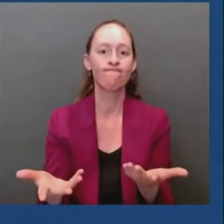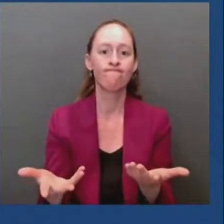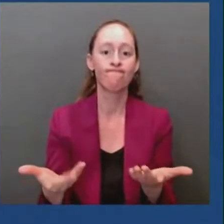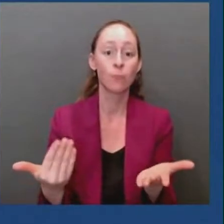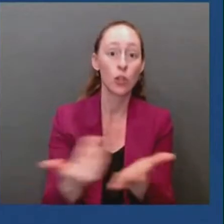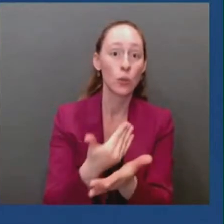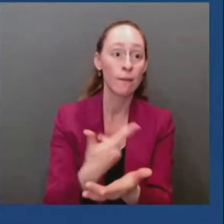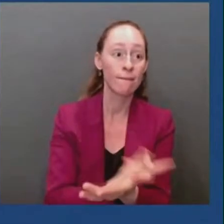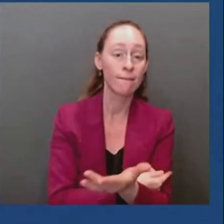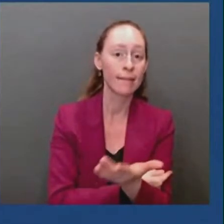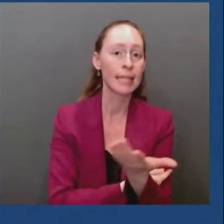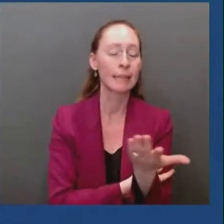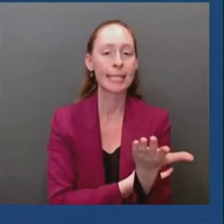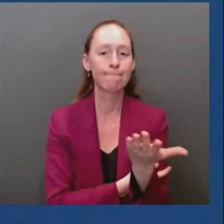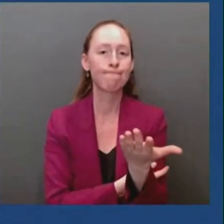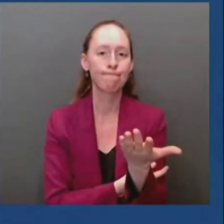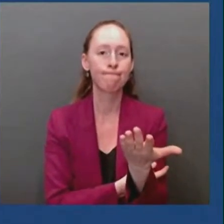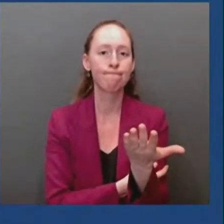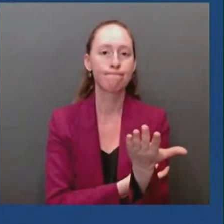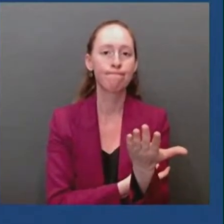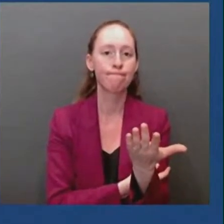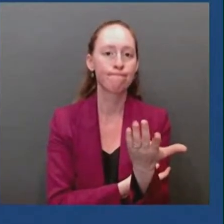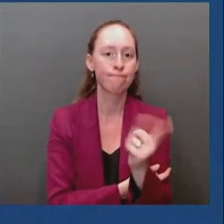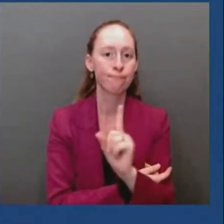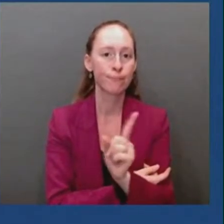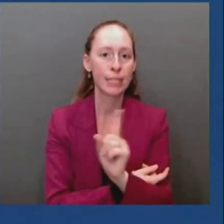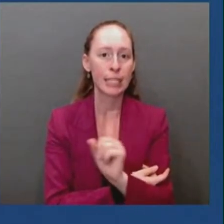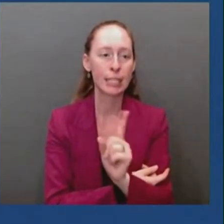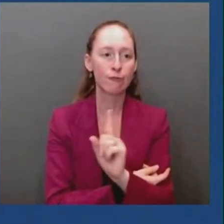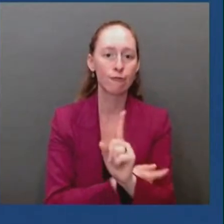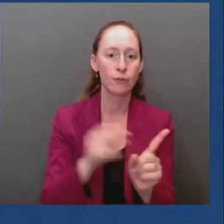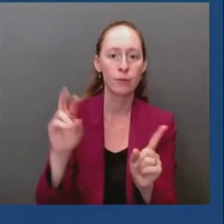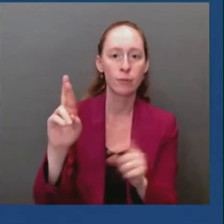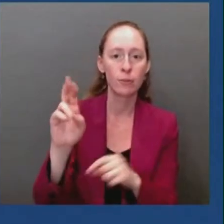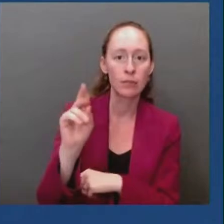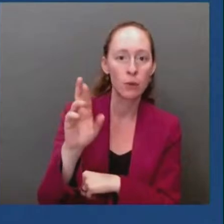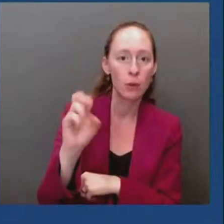WHAT IS COMING NEXT. WE DO NOT KNOW WHAT THE NEXT GENERATION OF VACCINE WILL LOOK